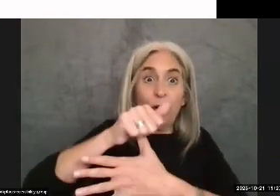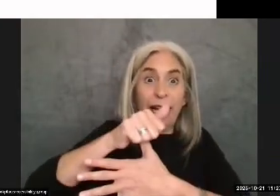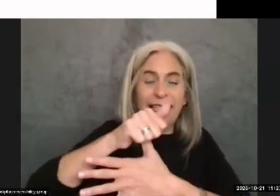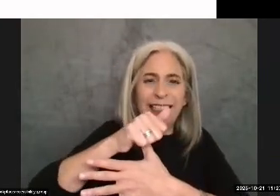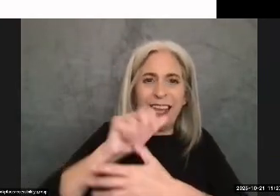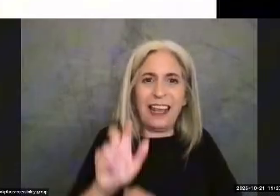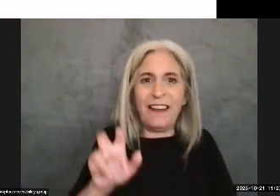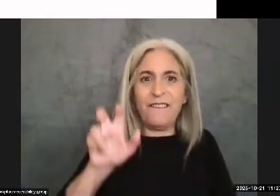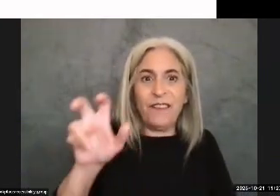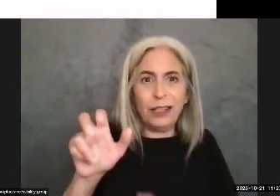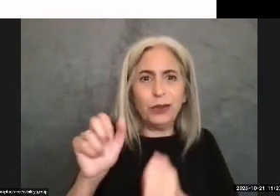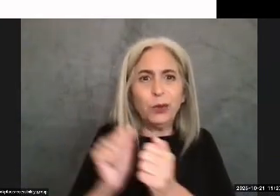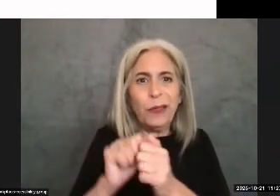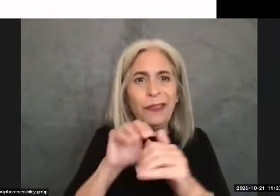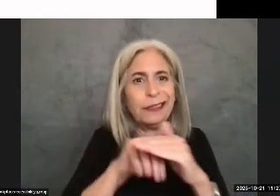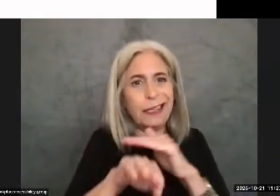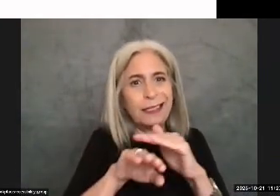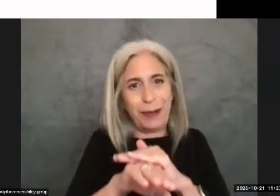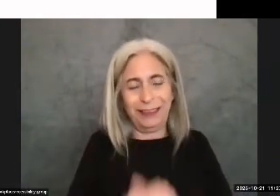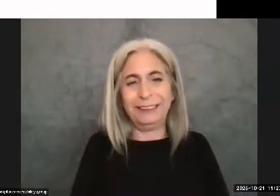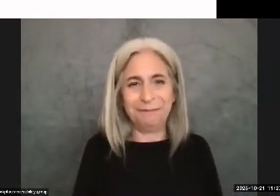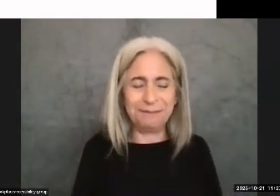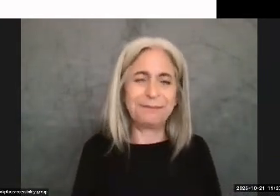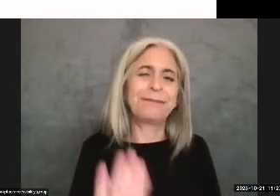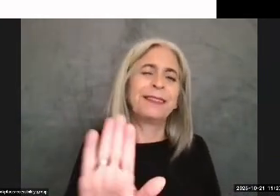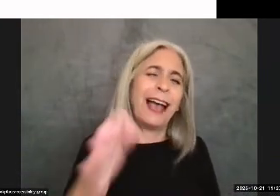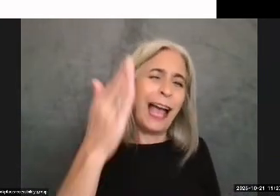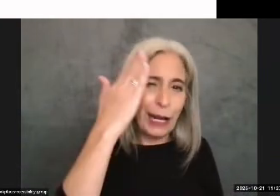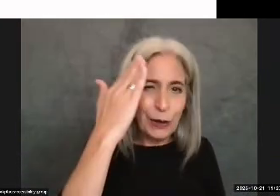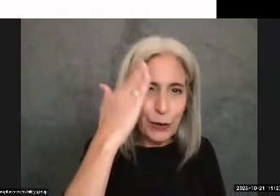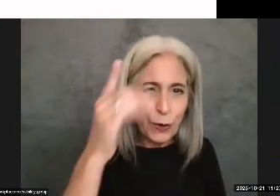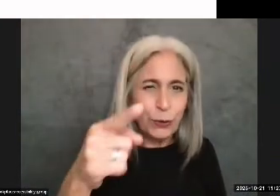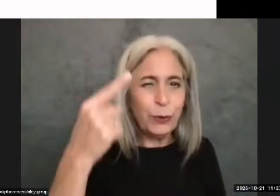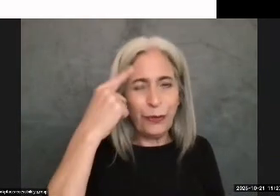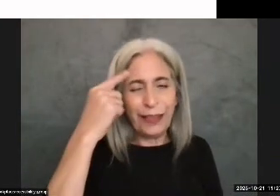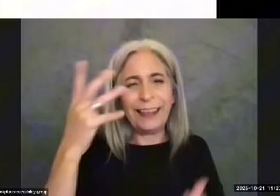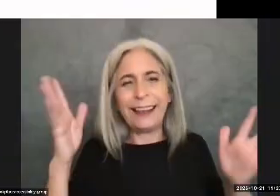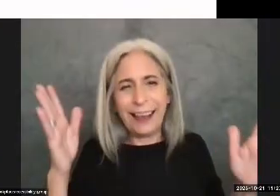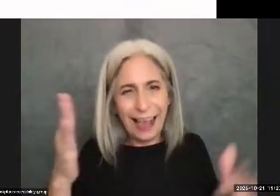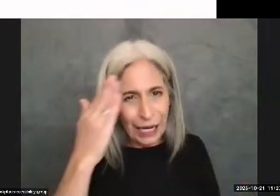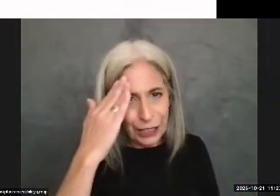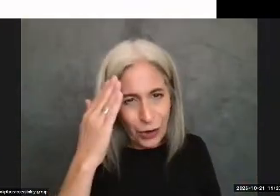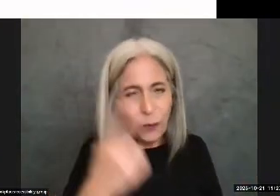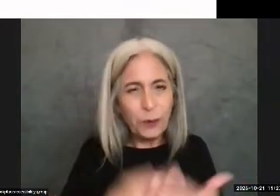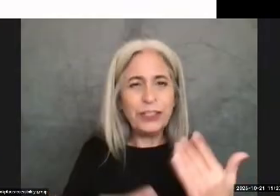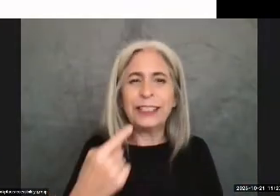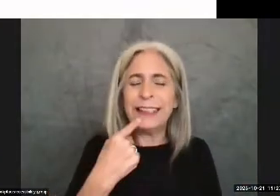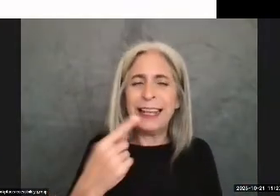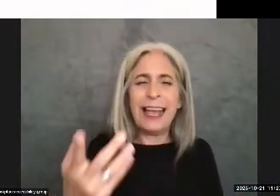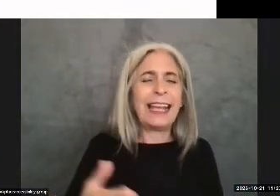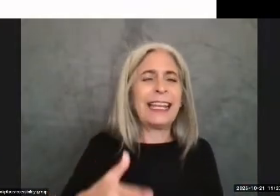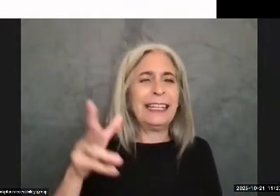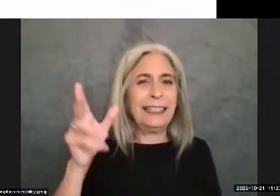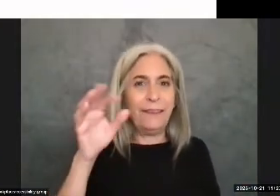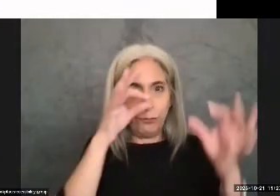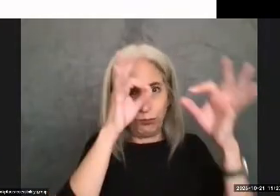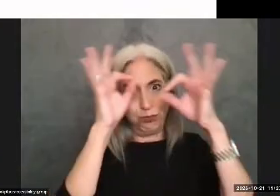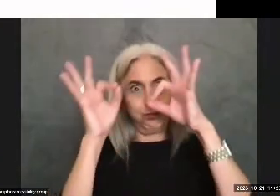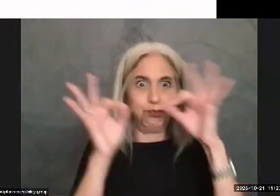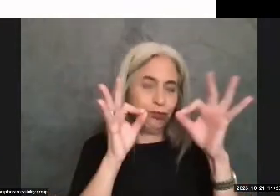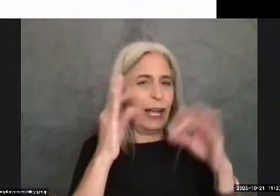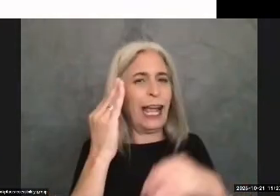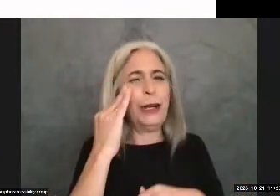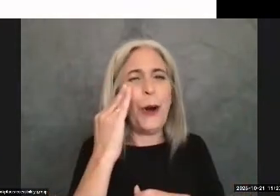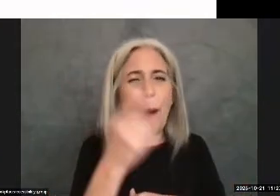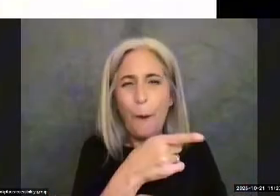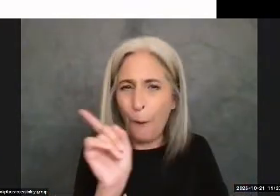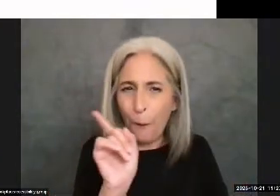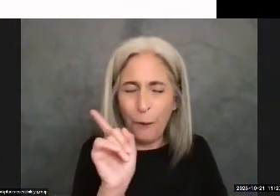Kathleen DeForest: Prioritize and invest in accessibility. Now, I know what you're all thinking, I know what you're gonna say, I can hear the eyeballs rolling.